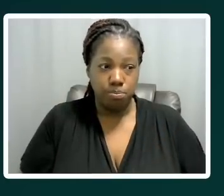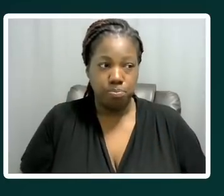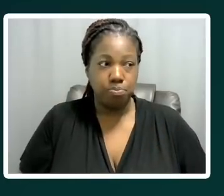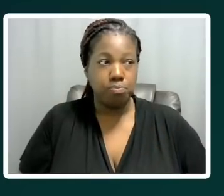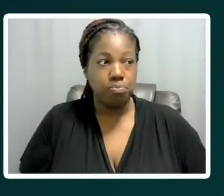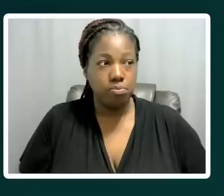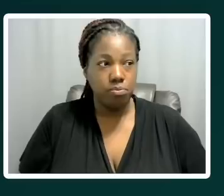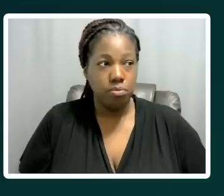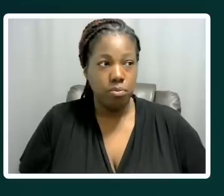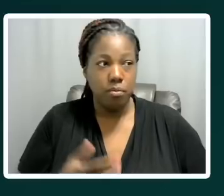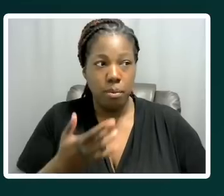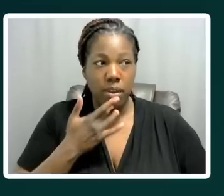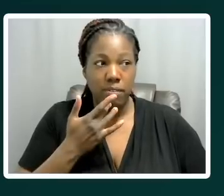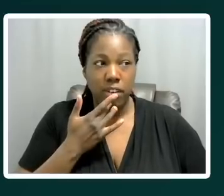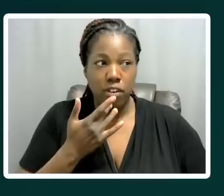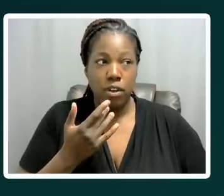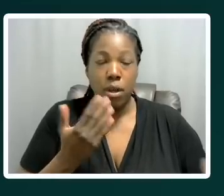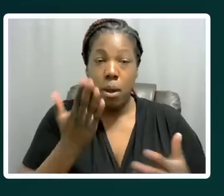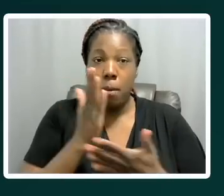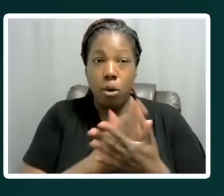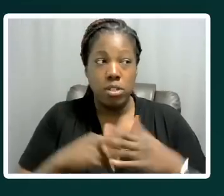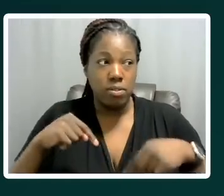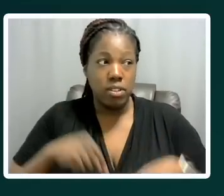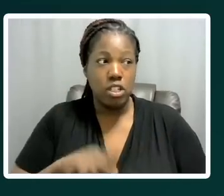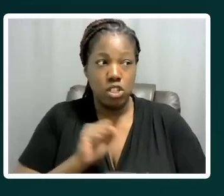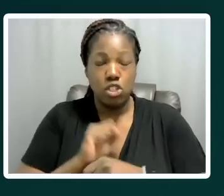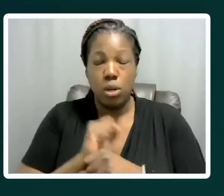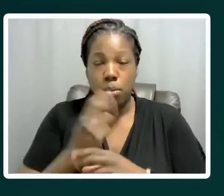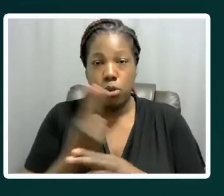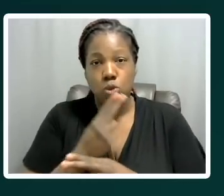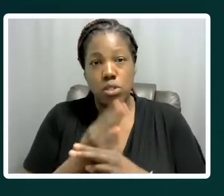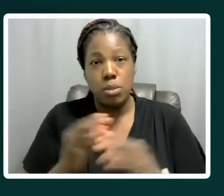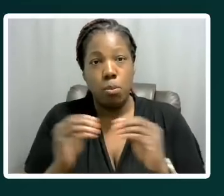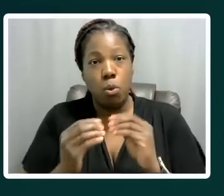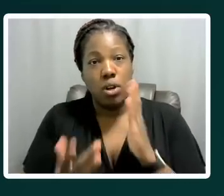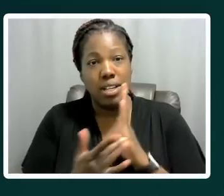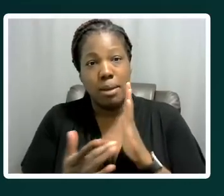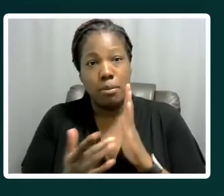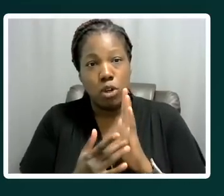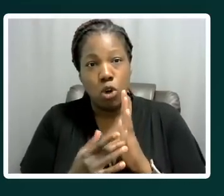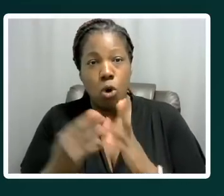my favorite parts of this job, of being able to use these more technical, math-y concepts to tell